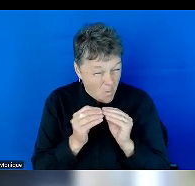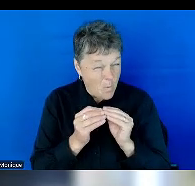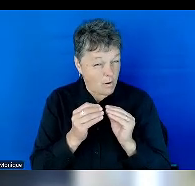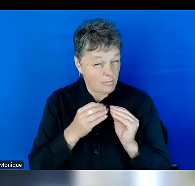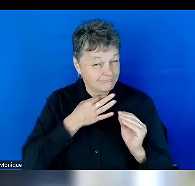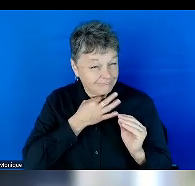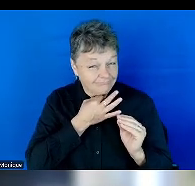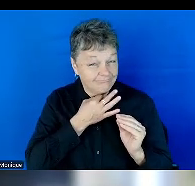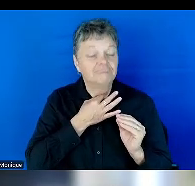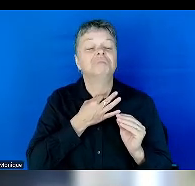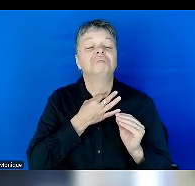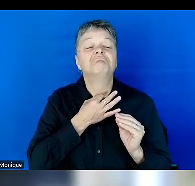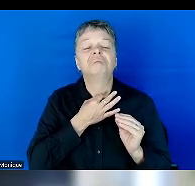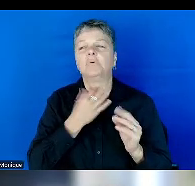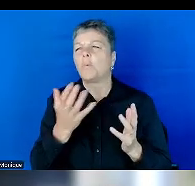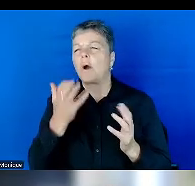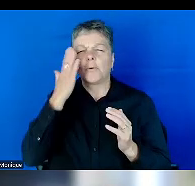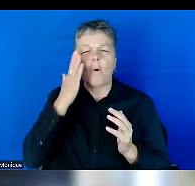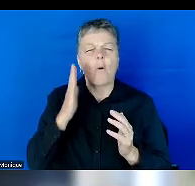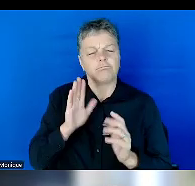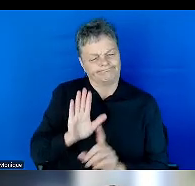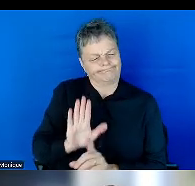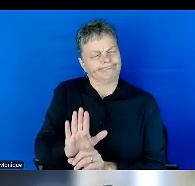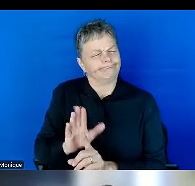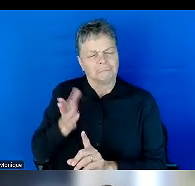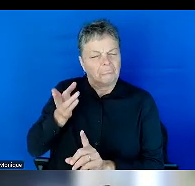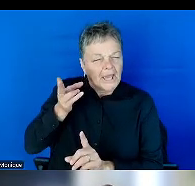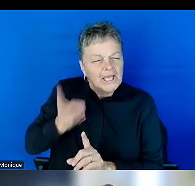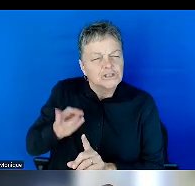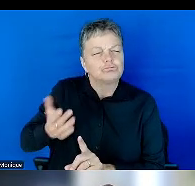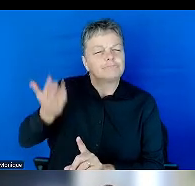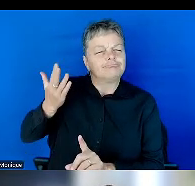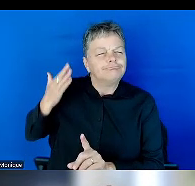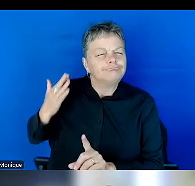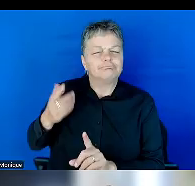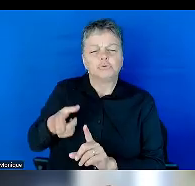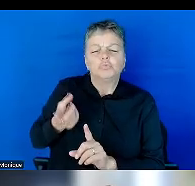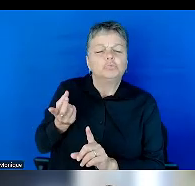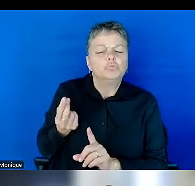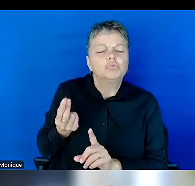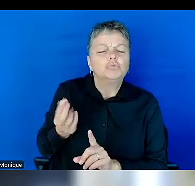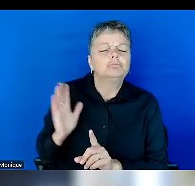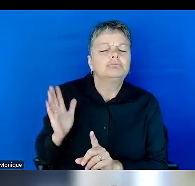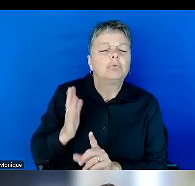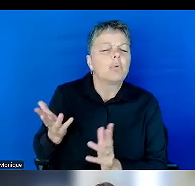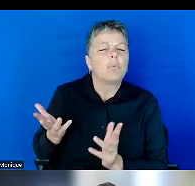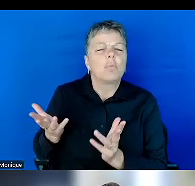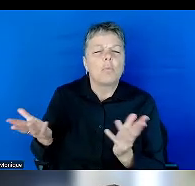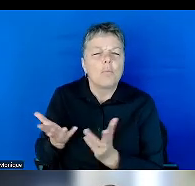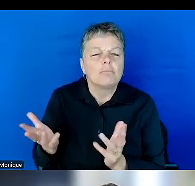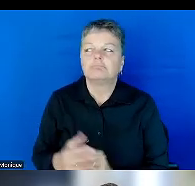including our history and the past work that we've done, um or any other information you want